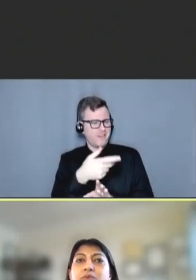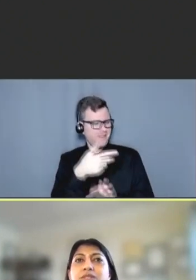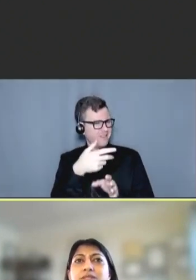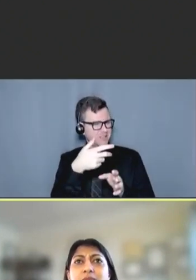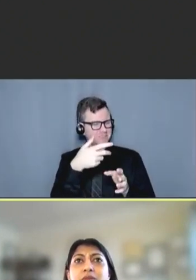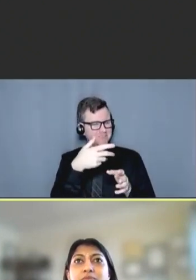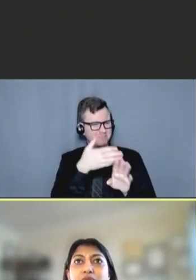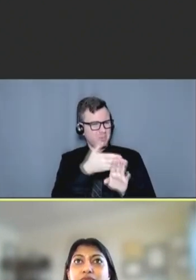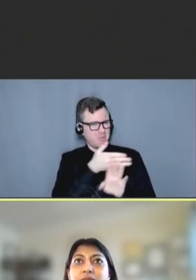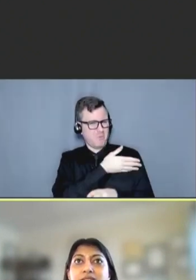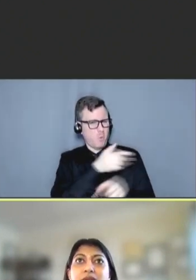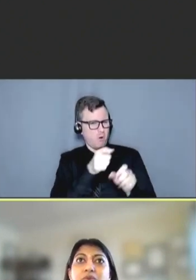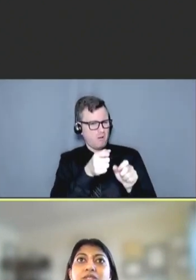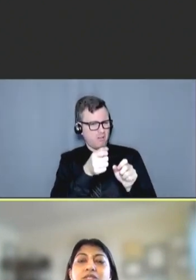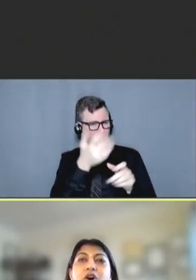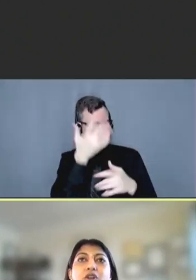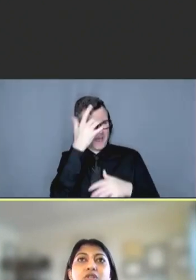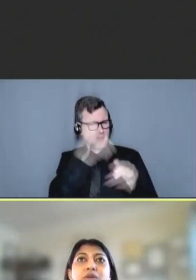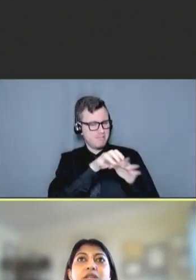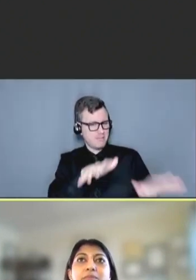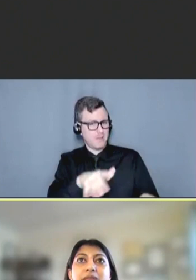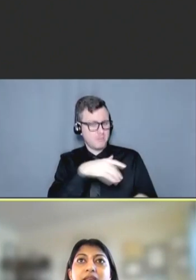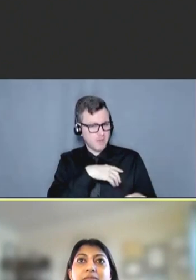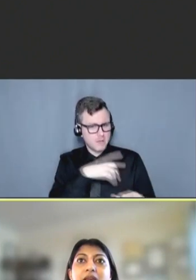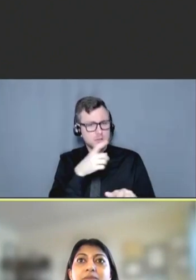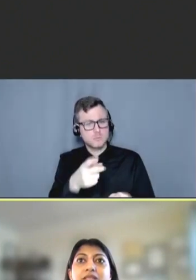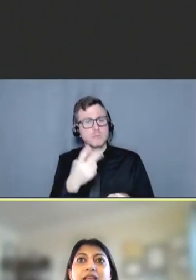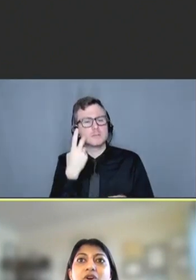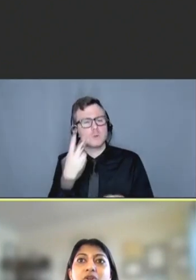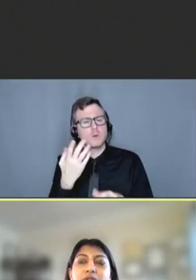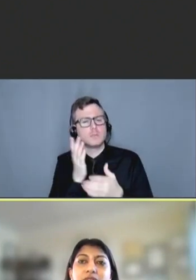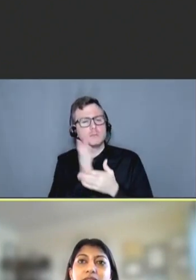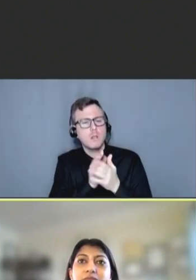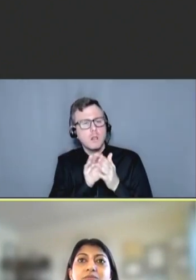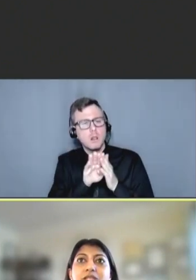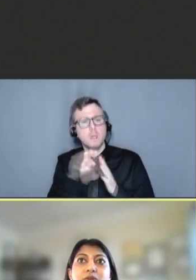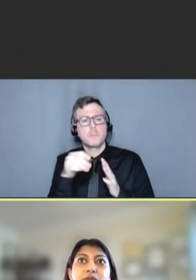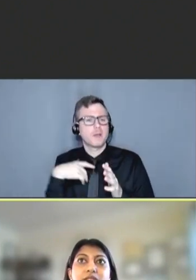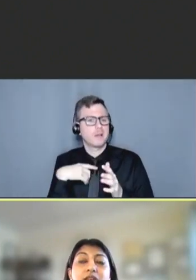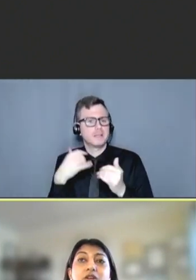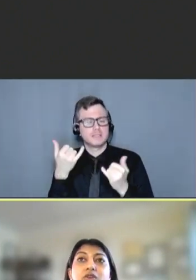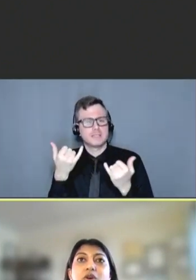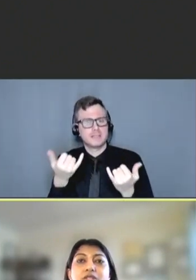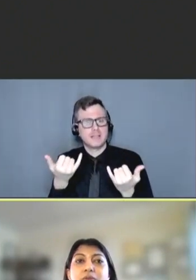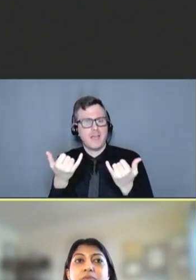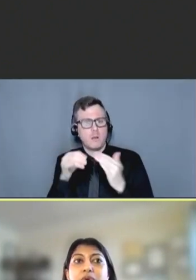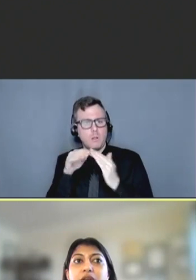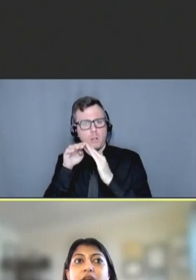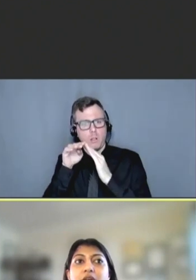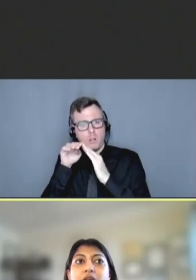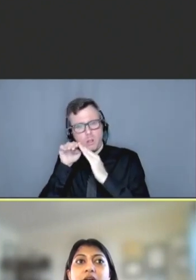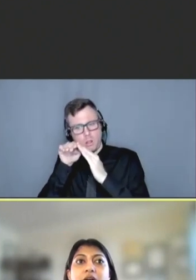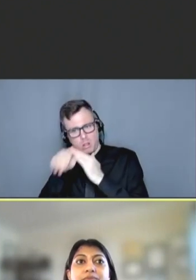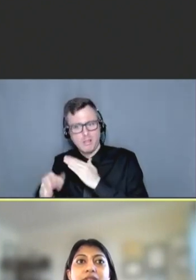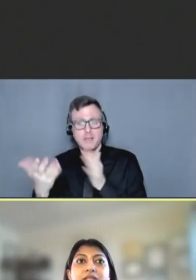There were some improvements that we saw during the pandemic but that also seems to be decreasing across the board.